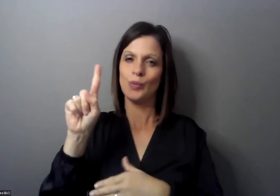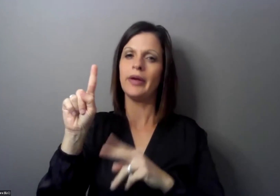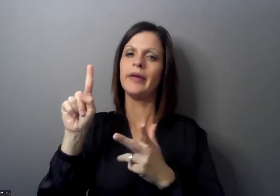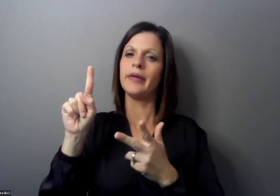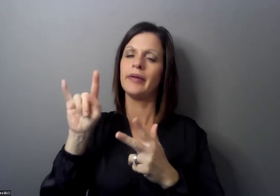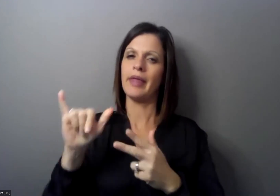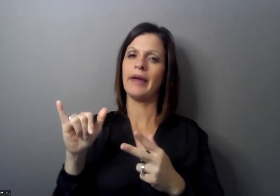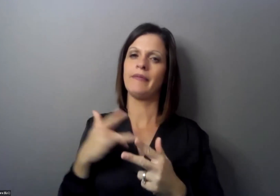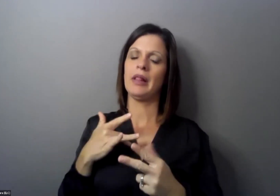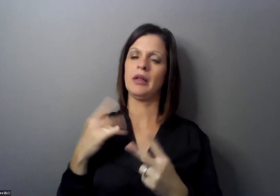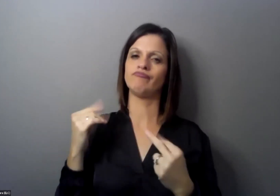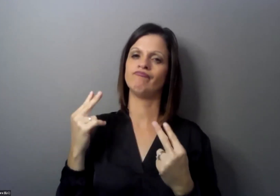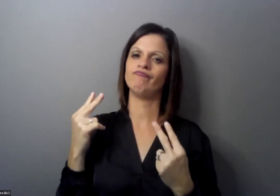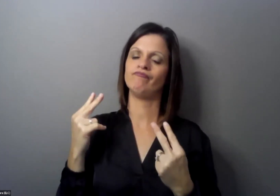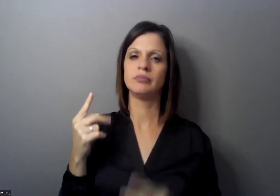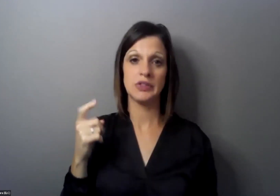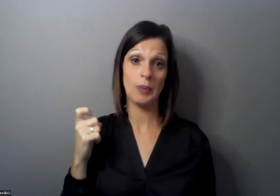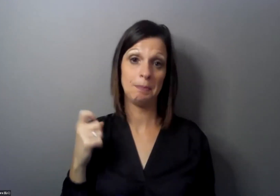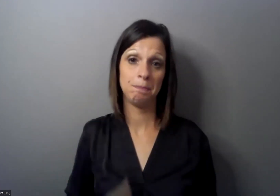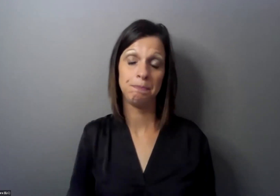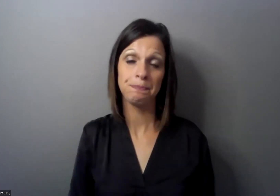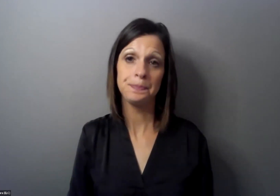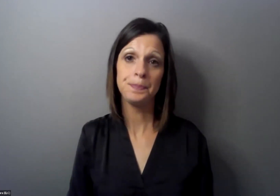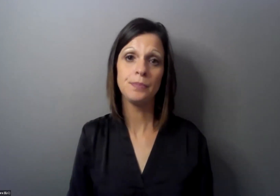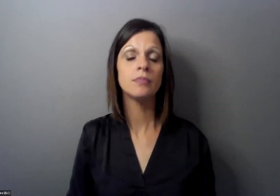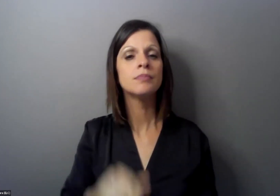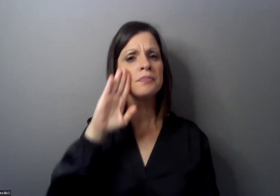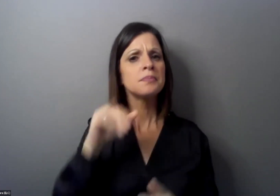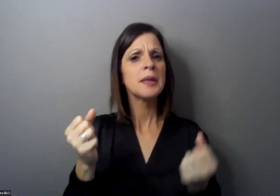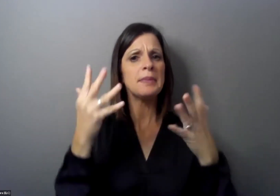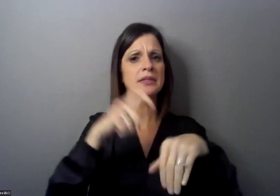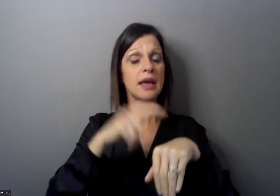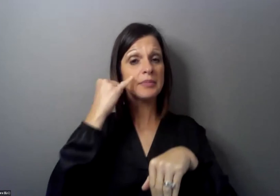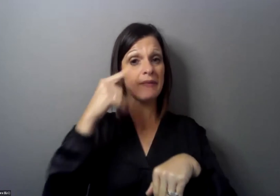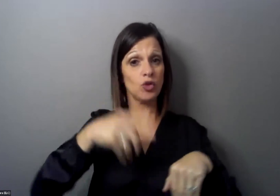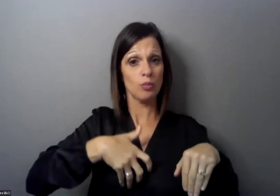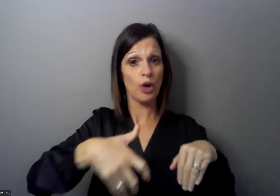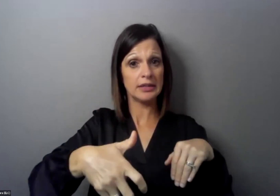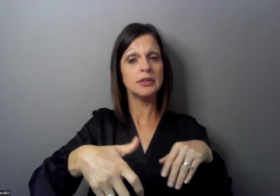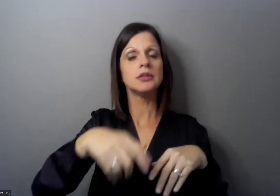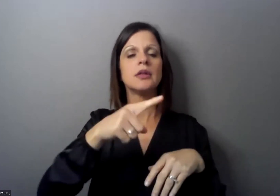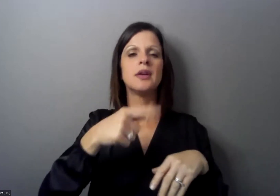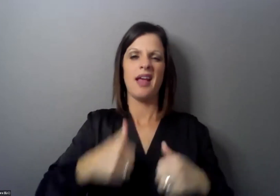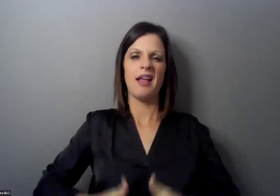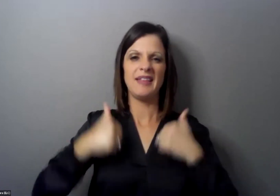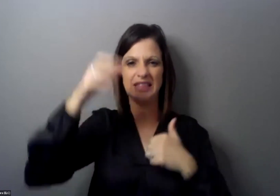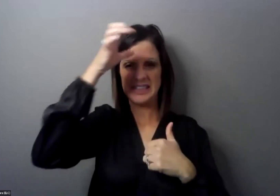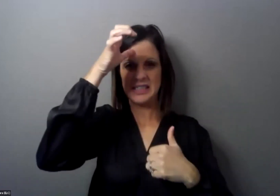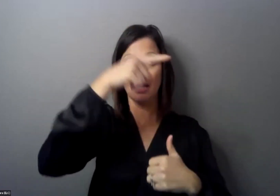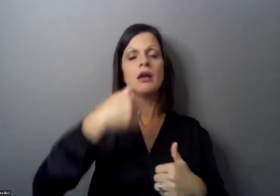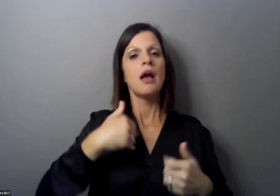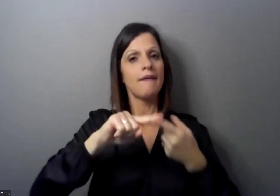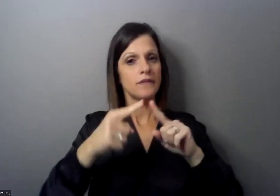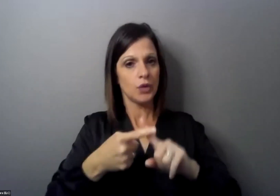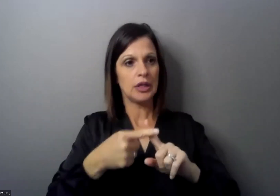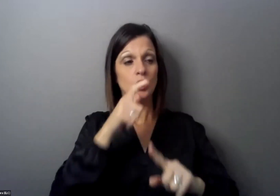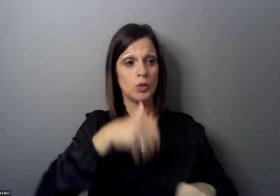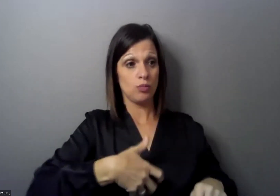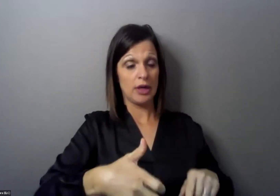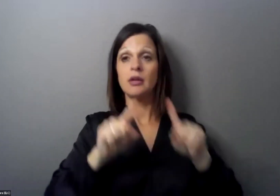I know a lot of times when you are pregnant. Living in Cincinnati I had a friend that was pregnant.